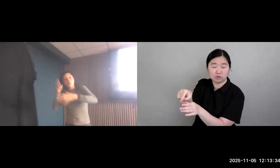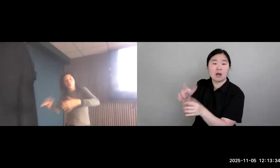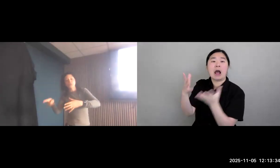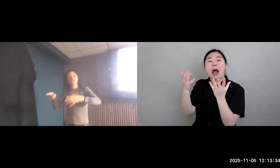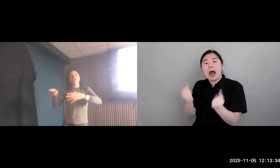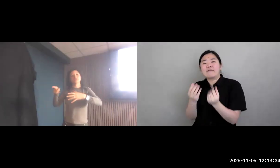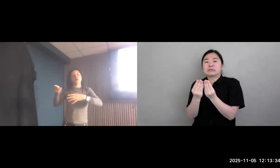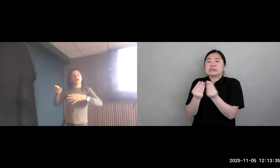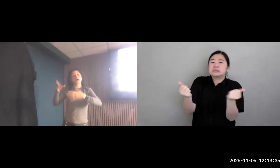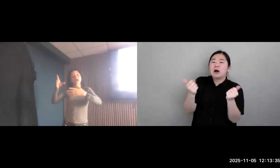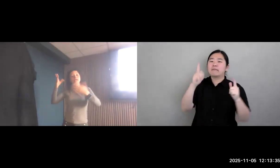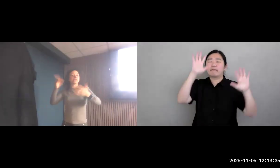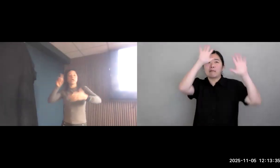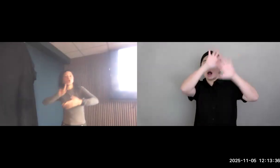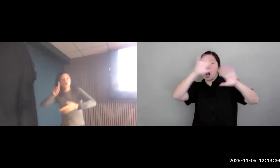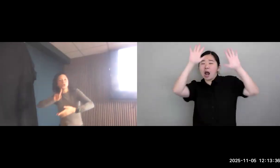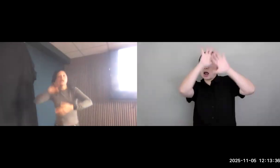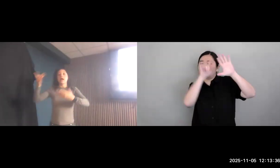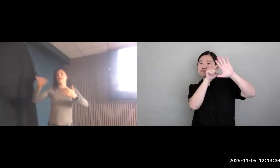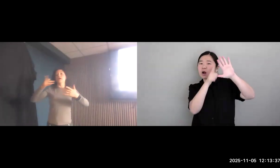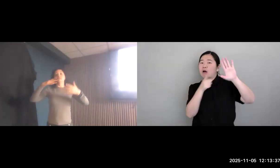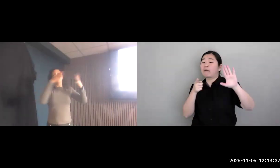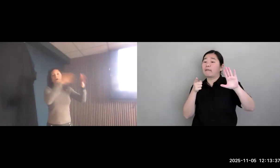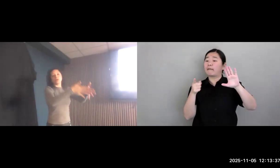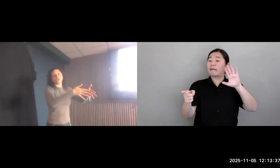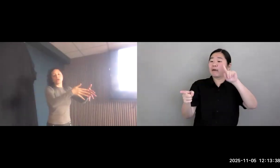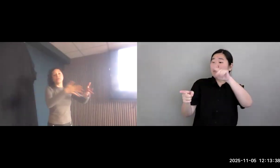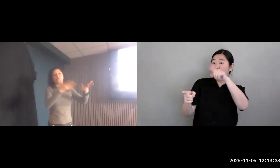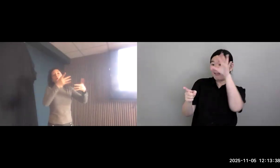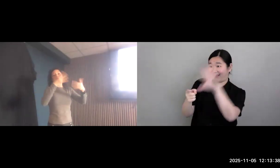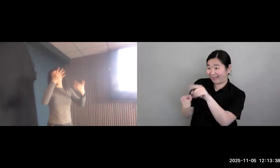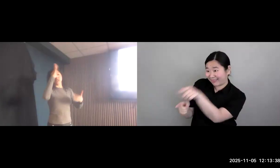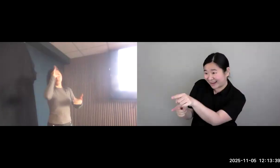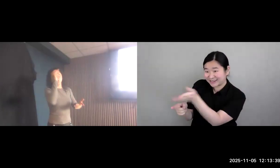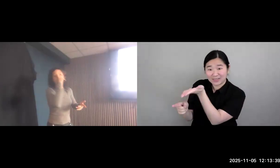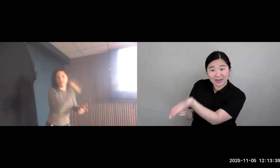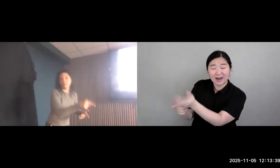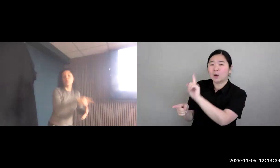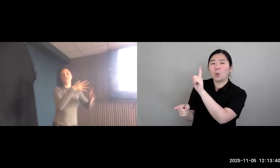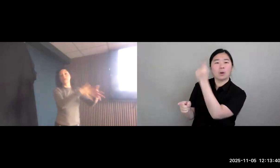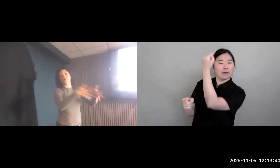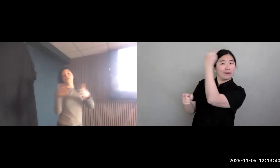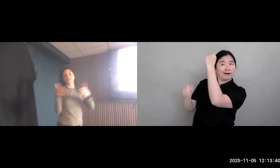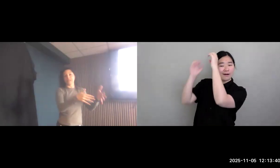point to the right and say, girl, and then if I want to talk about the boy, I can say boy, and then point to the left.